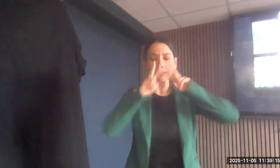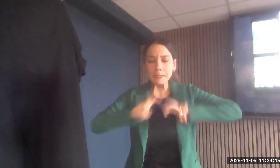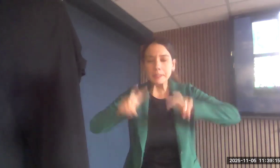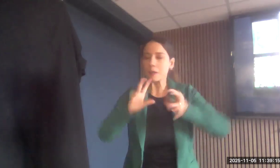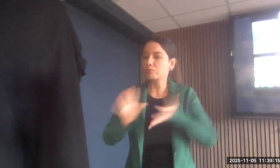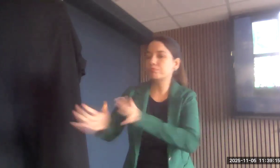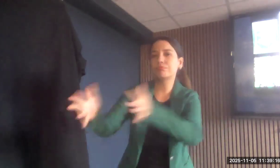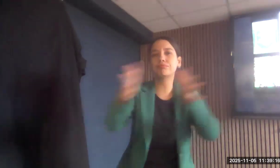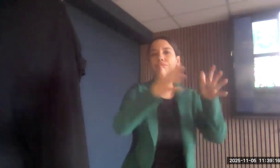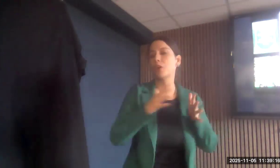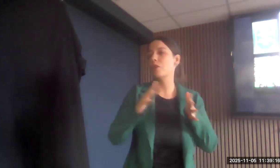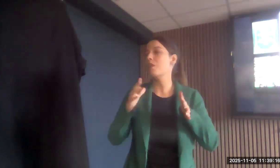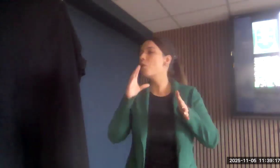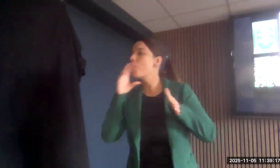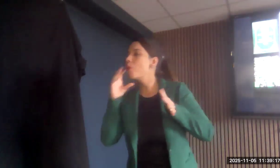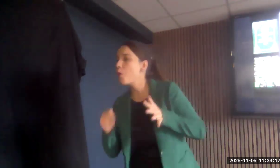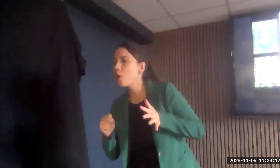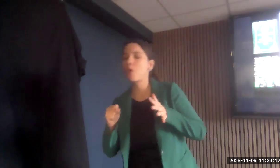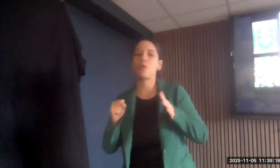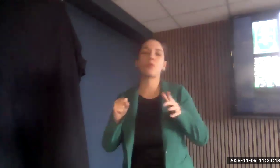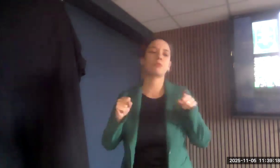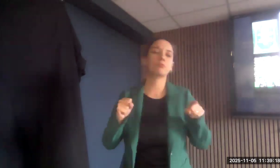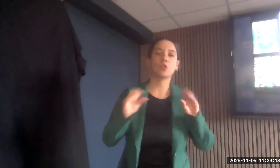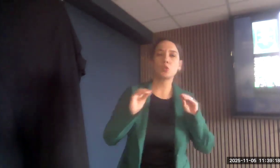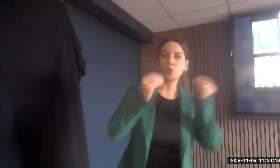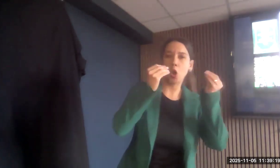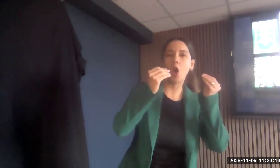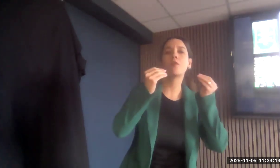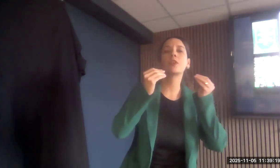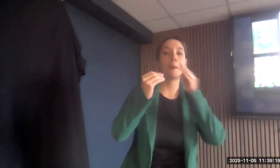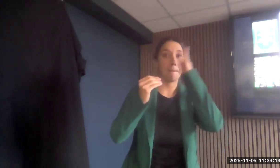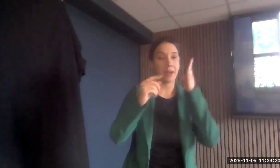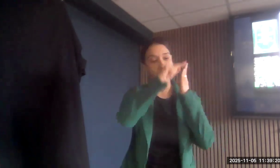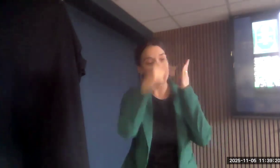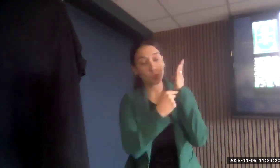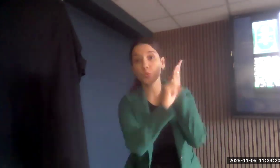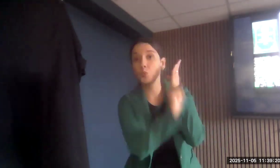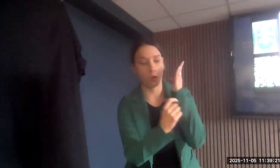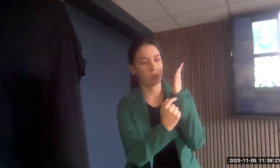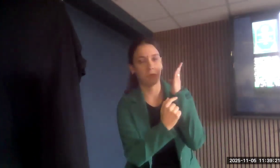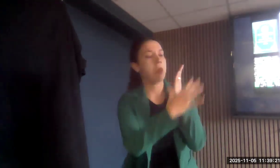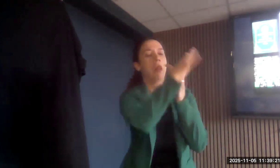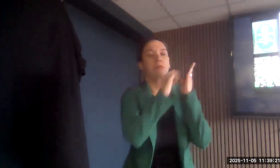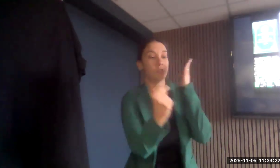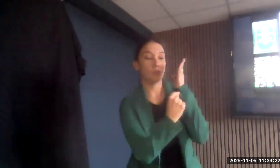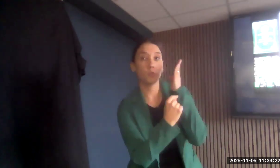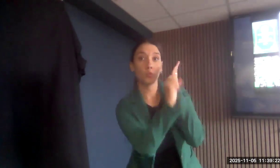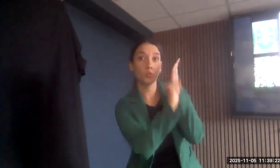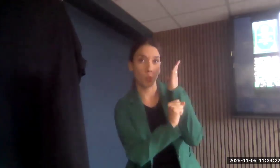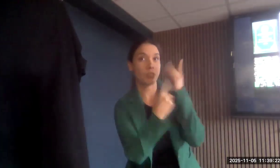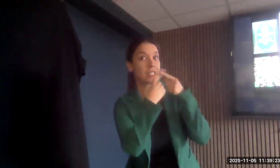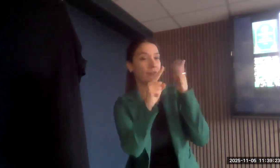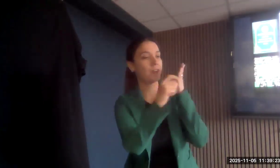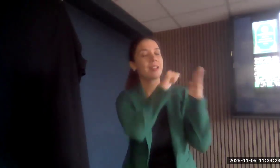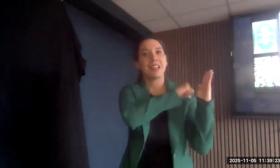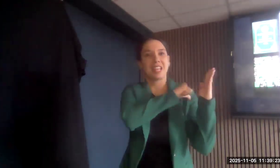he decides to not look at dictionaries, he decides to look at more naturalistic language production happening in the community by both deaf, older and younger people, so not in the whole.